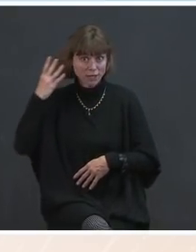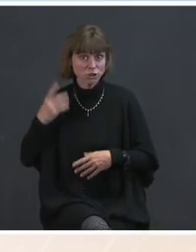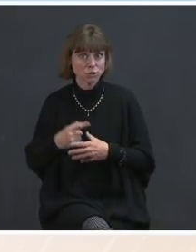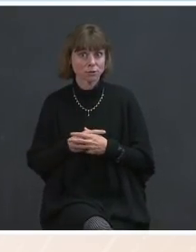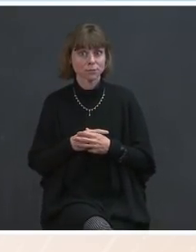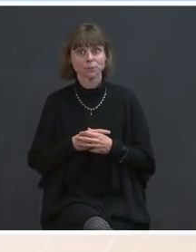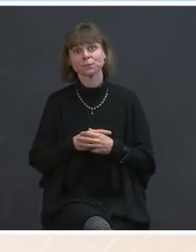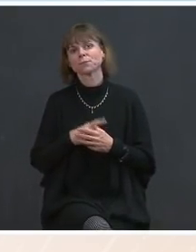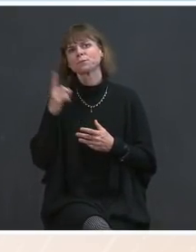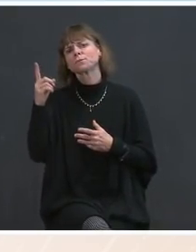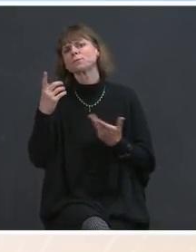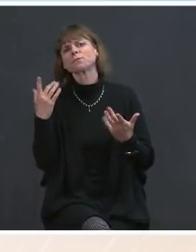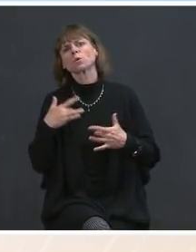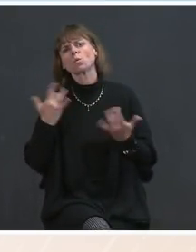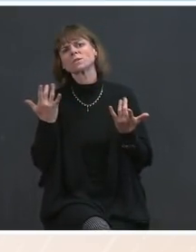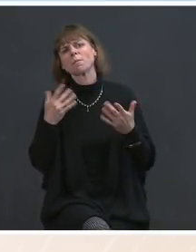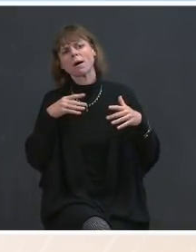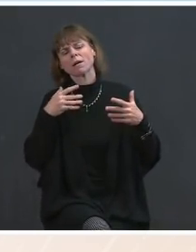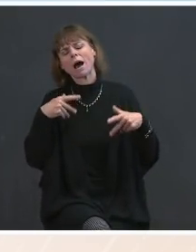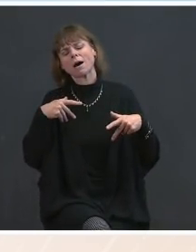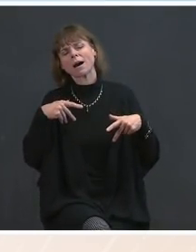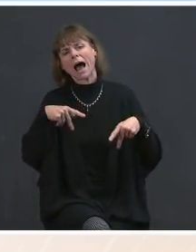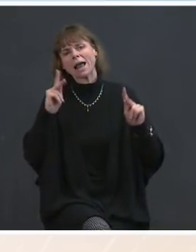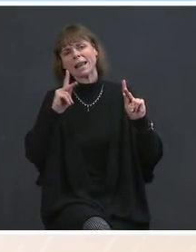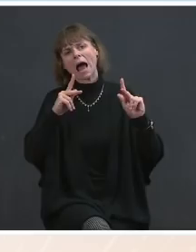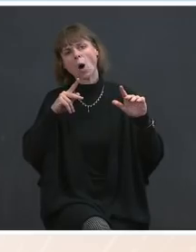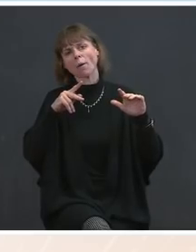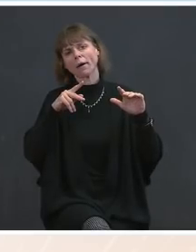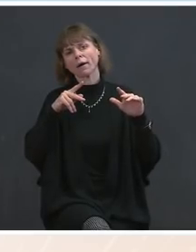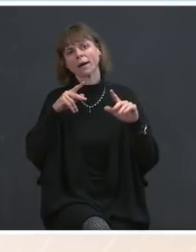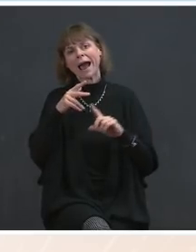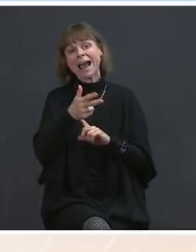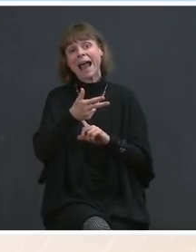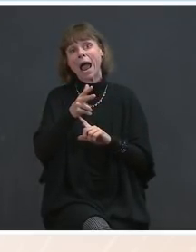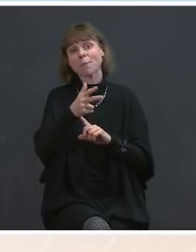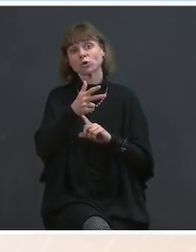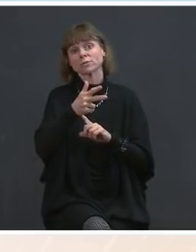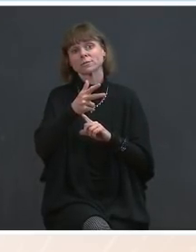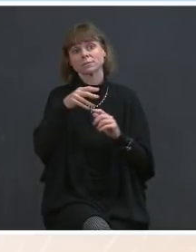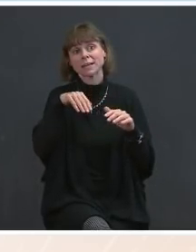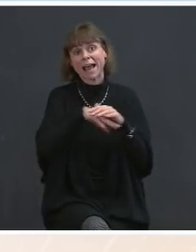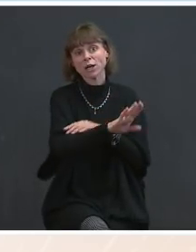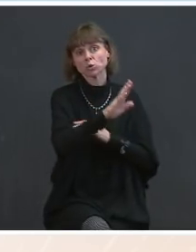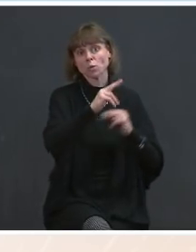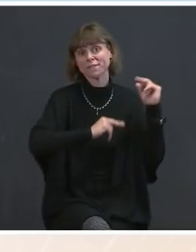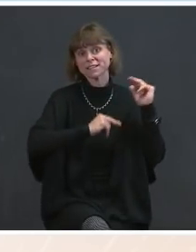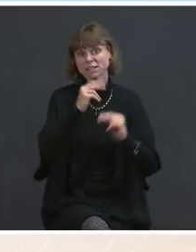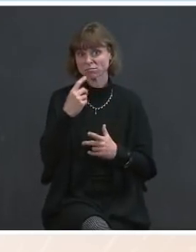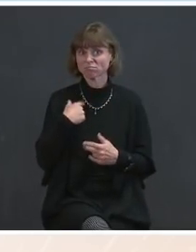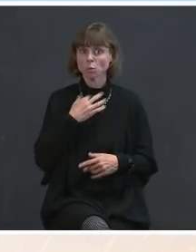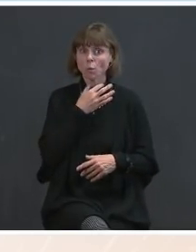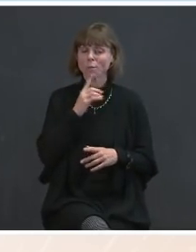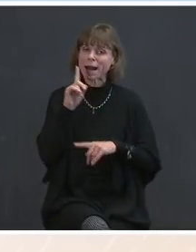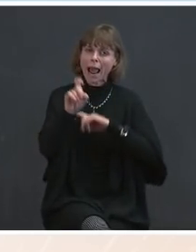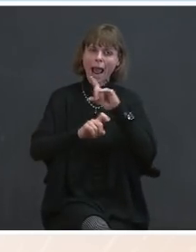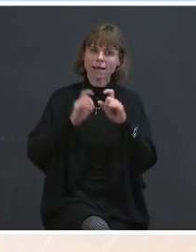into some of these facilities? We've been asking for weeks about whether or not the press will ever get a chance to see either the Border Patrol or the HHS facilities.